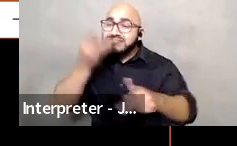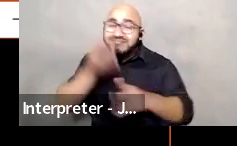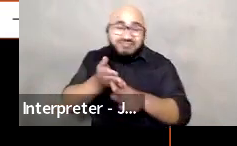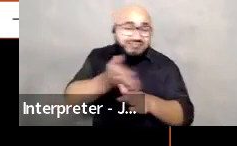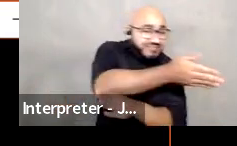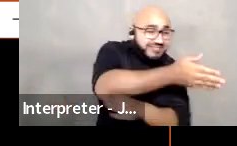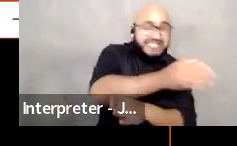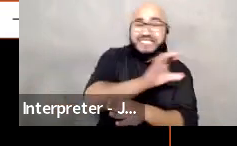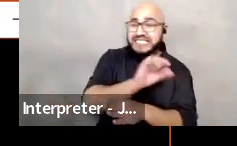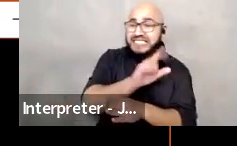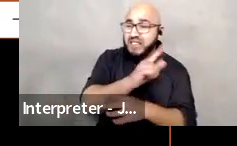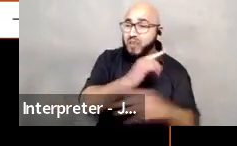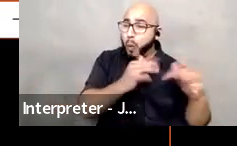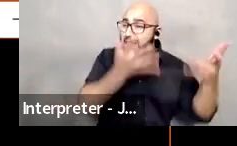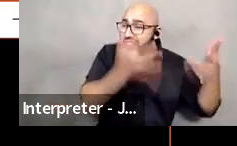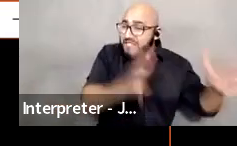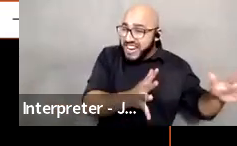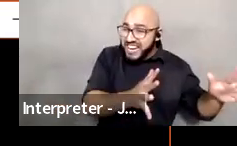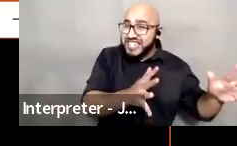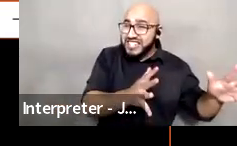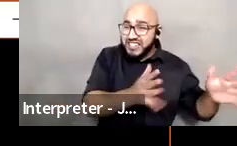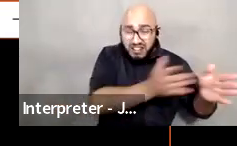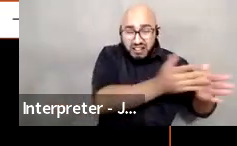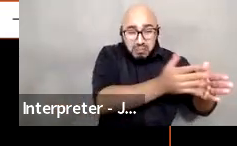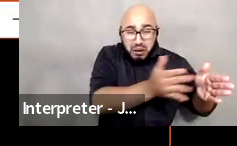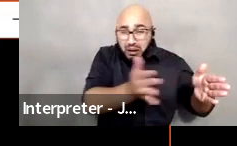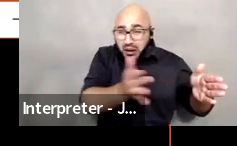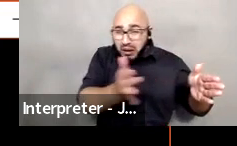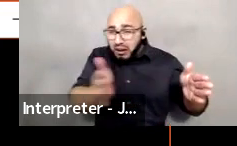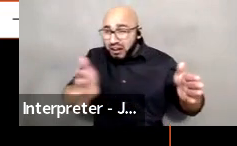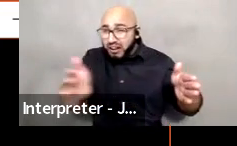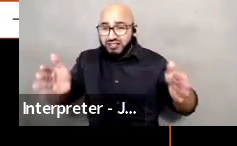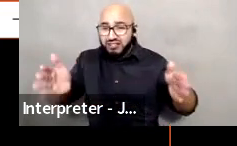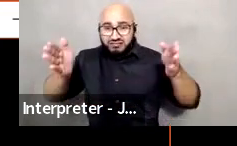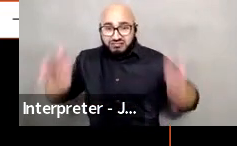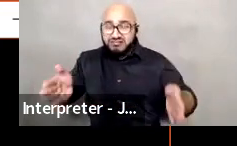And yet they kill all of these folks, almost all of the people they killed were black.